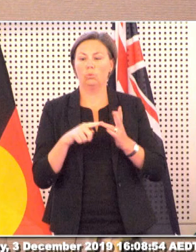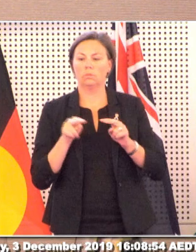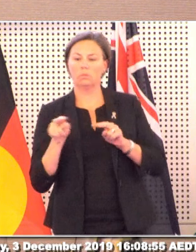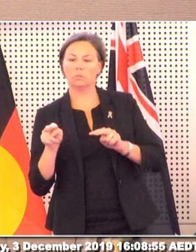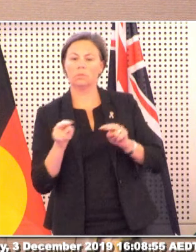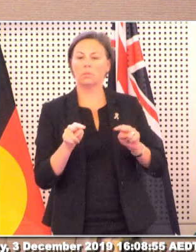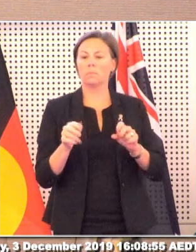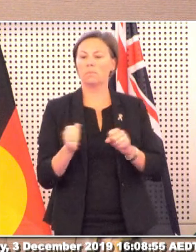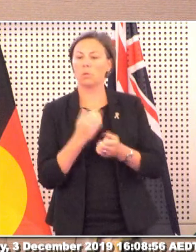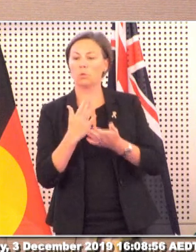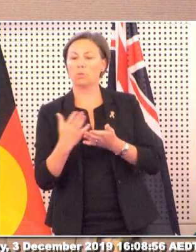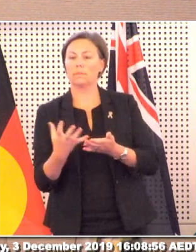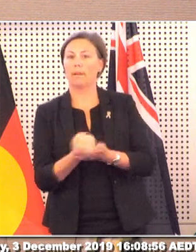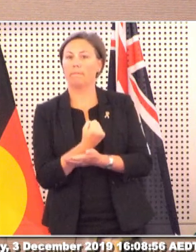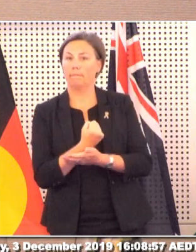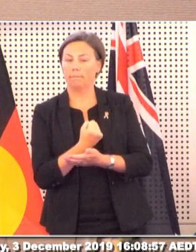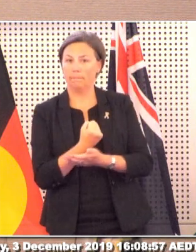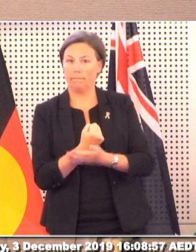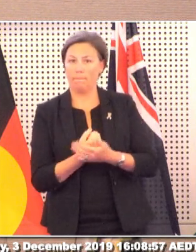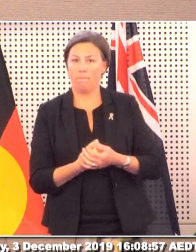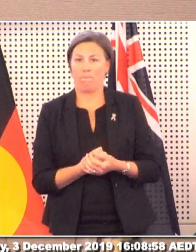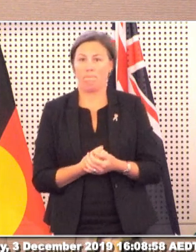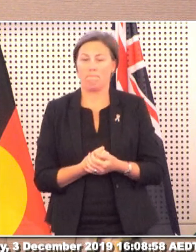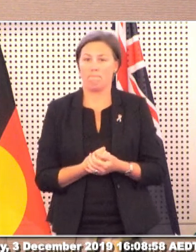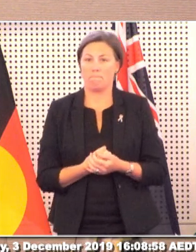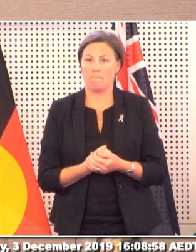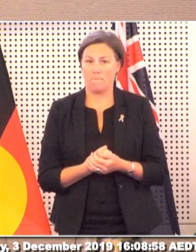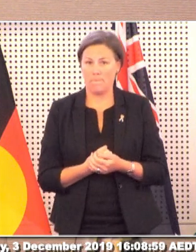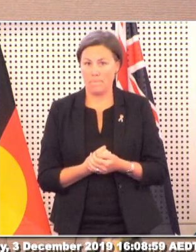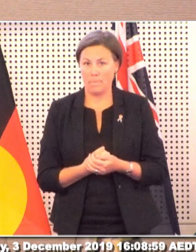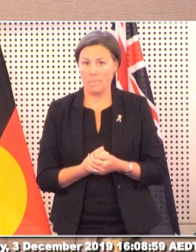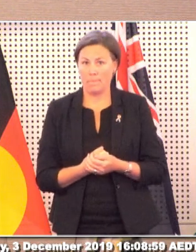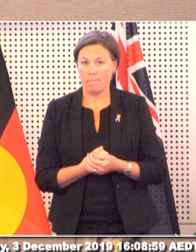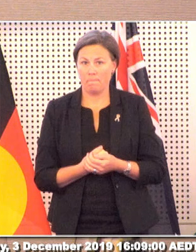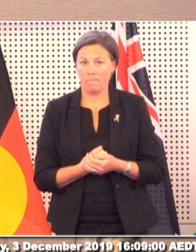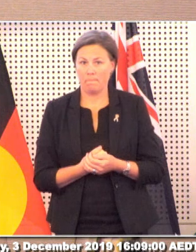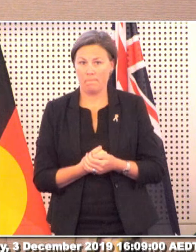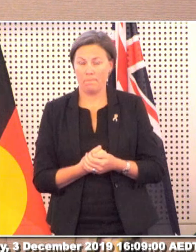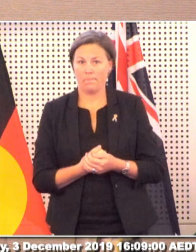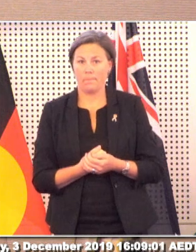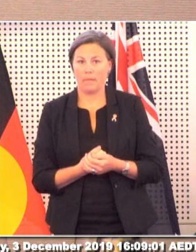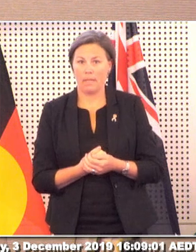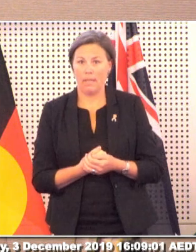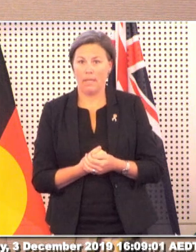If the Royal Commission – as the Public Advocate mentioned,